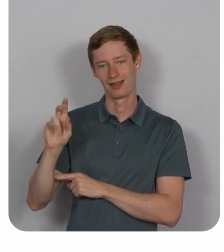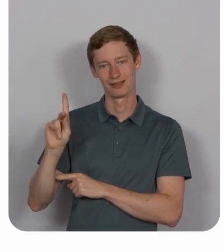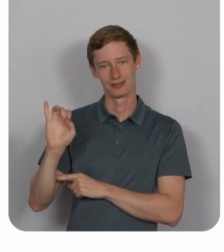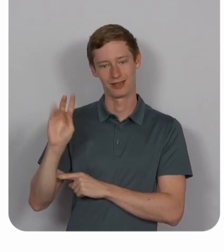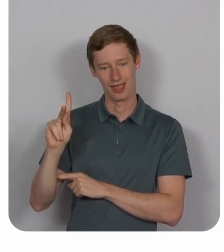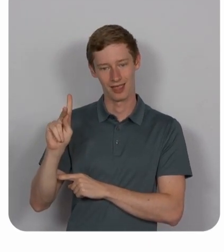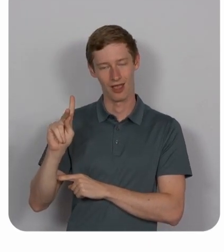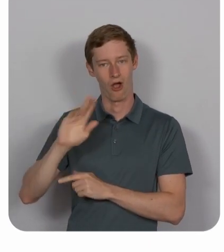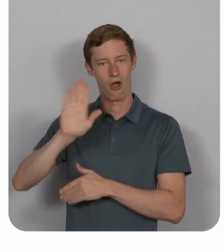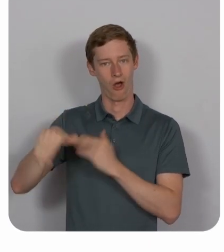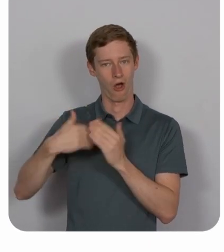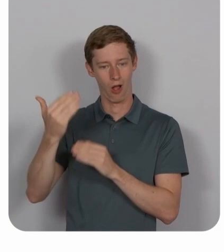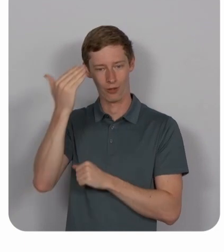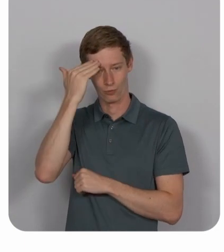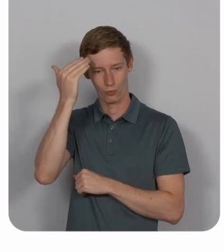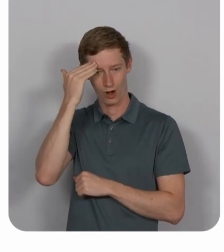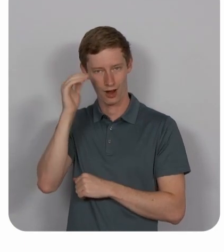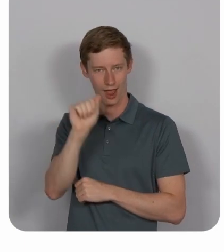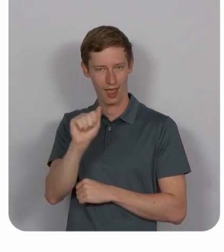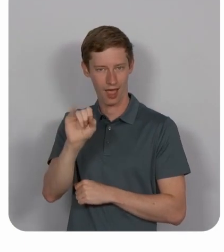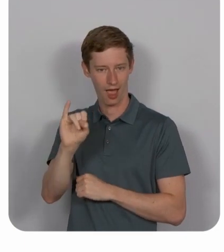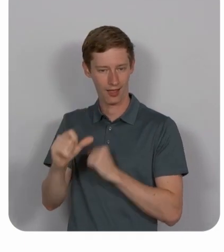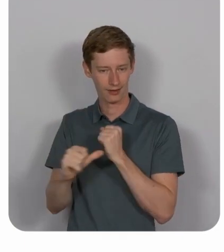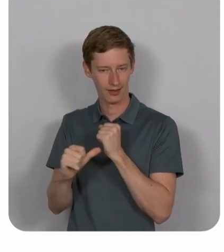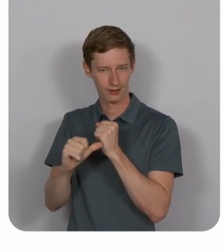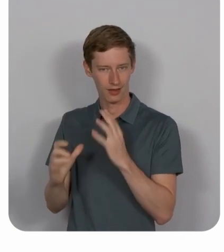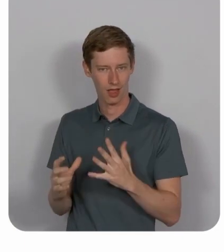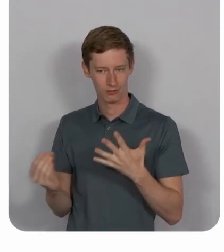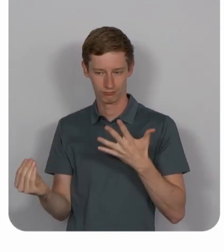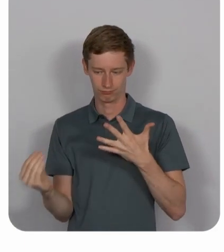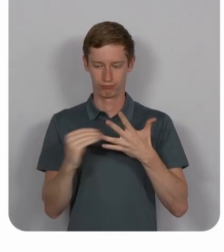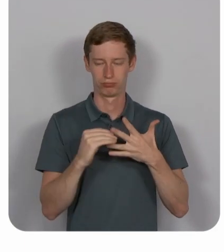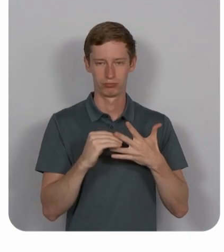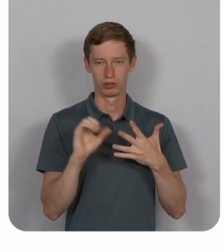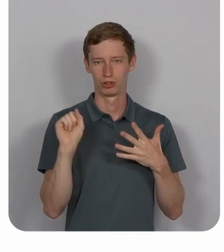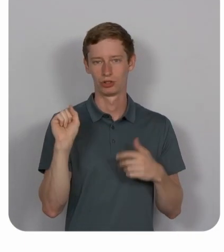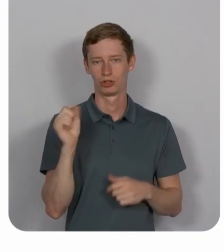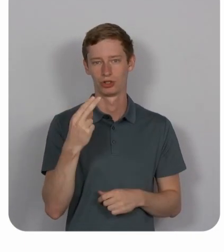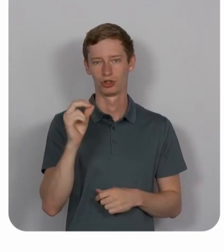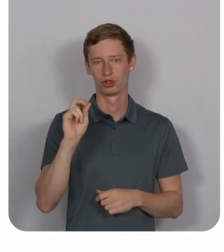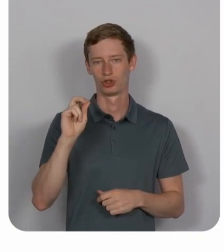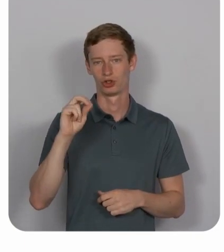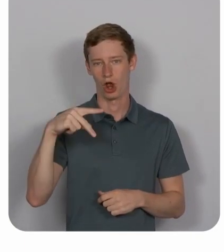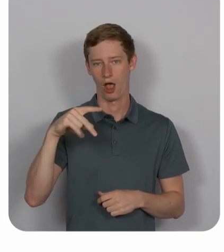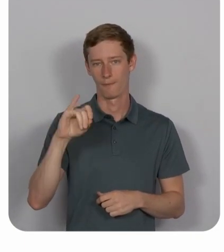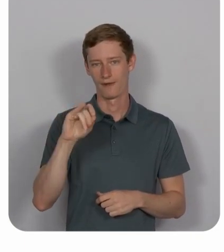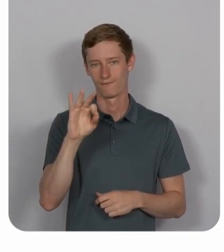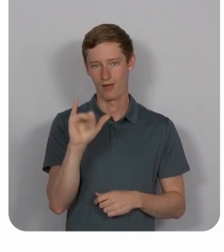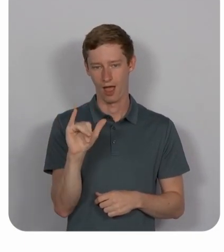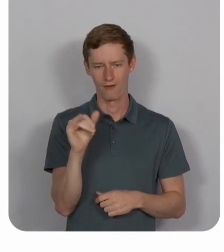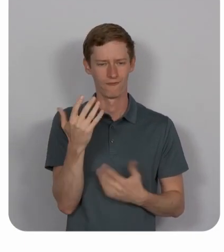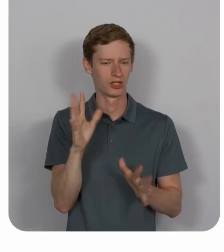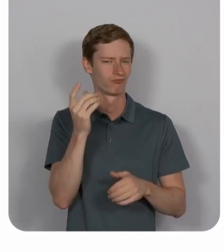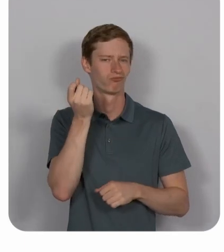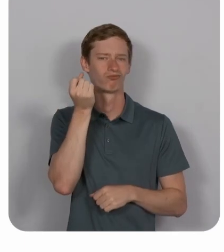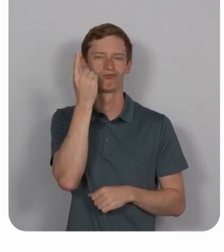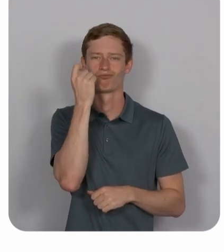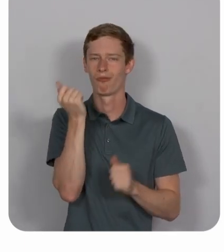Sidekick is an all-aware AI assistant built right into Shopify. It understands all things Shopify and specific context about the merchant.